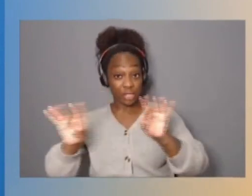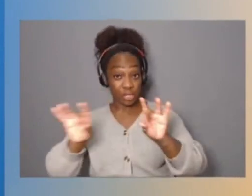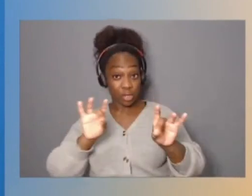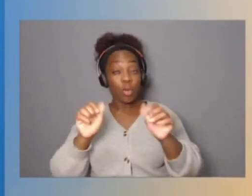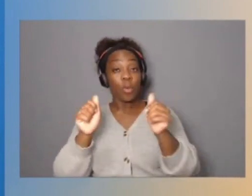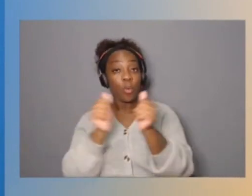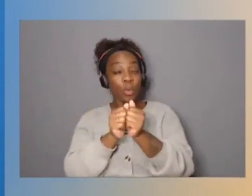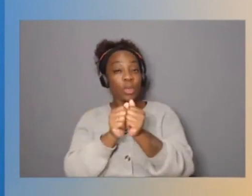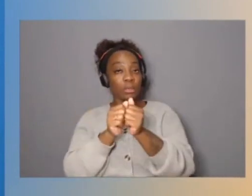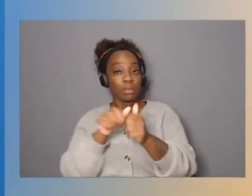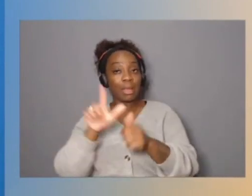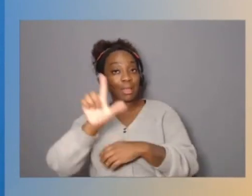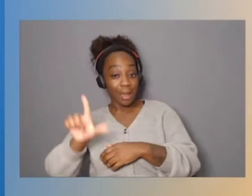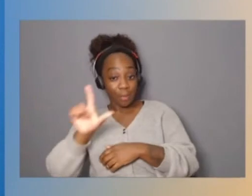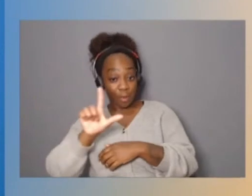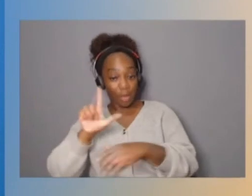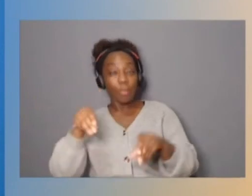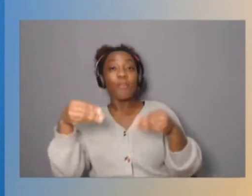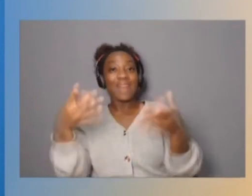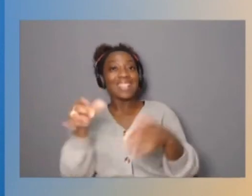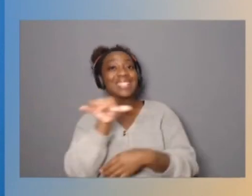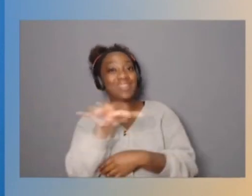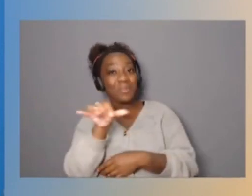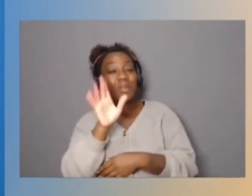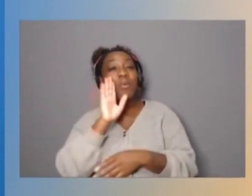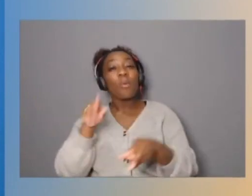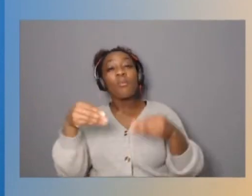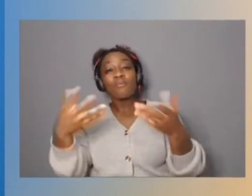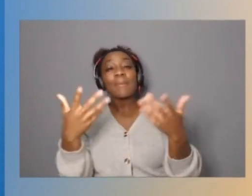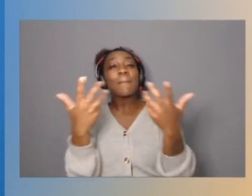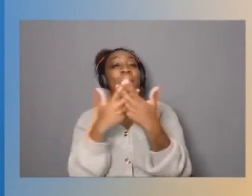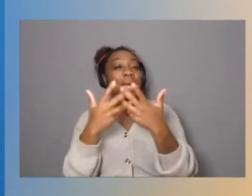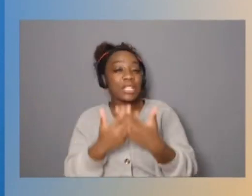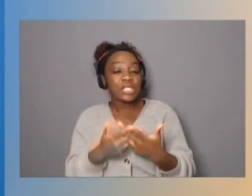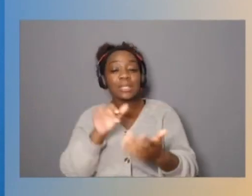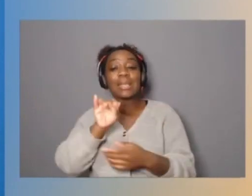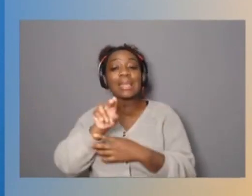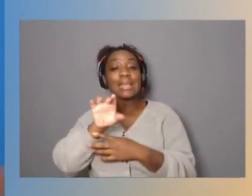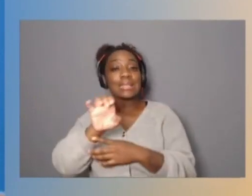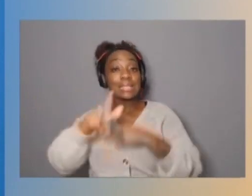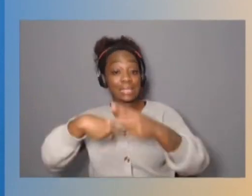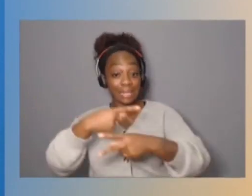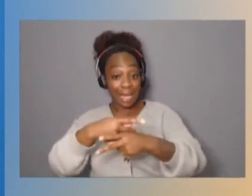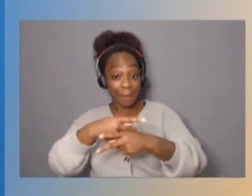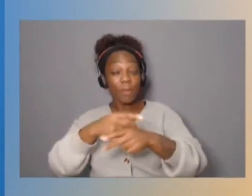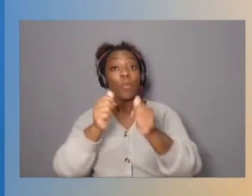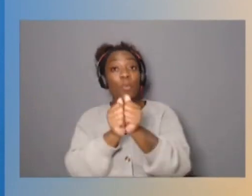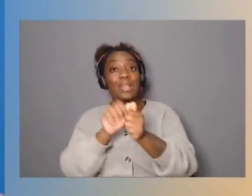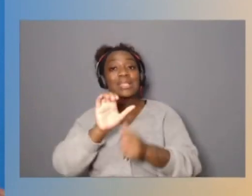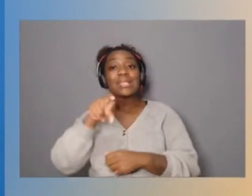And it will give you matching instance types based on CPU memory and network performance as well.